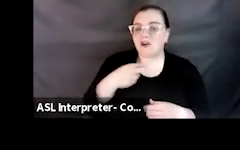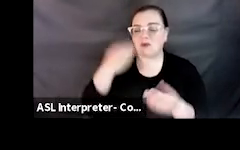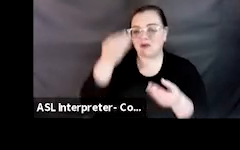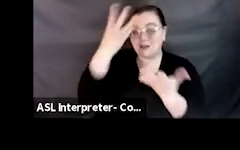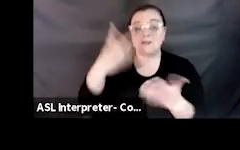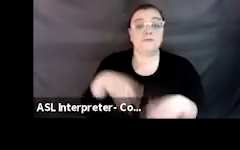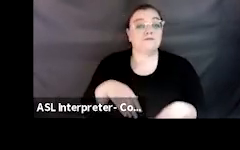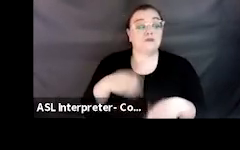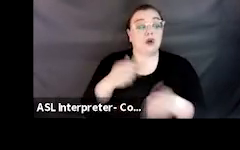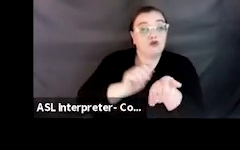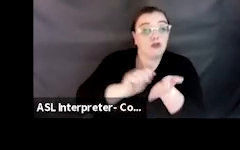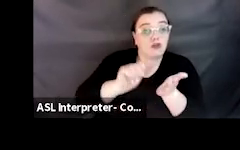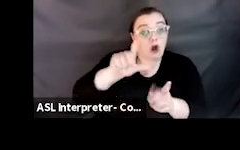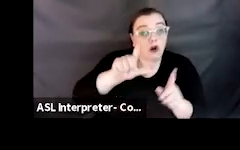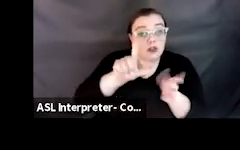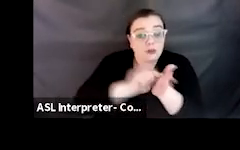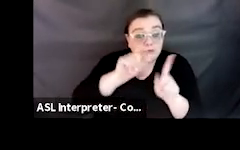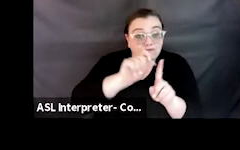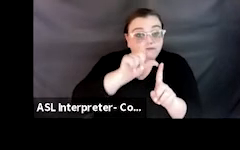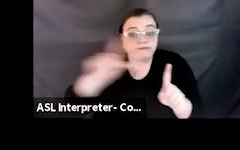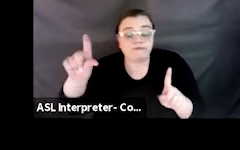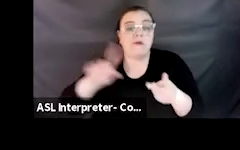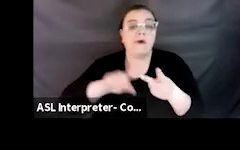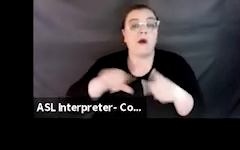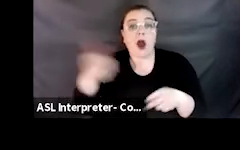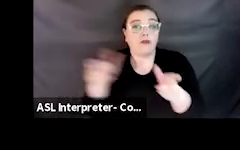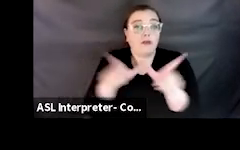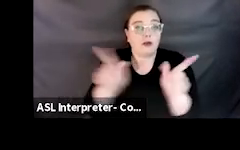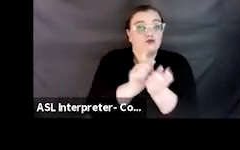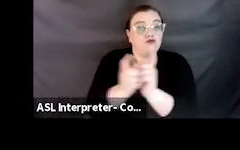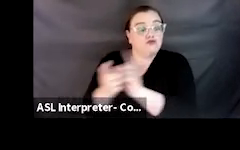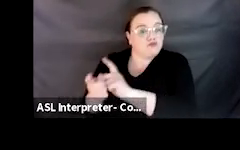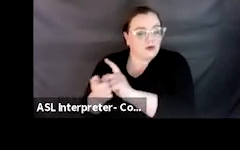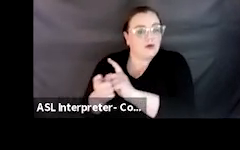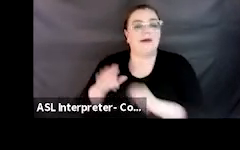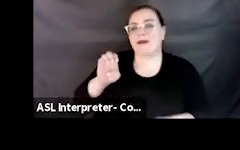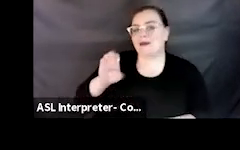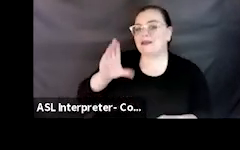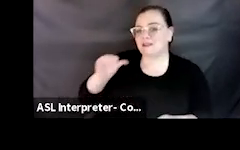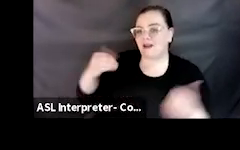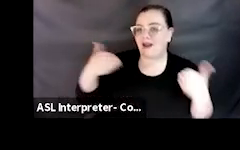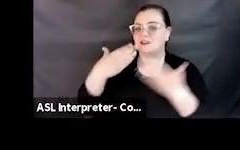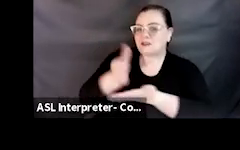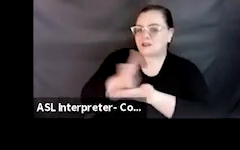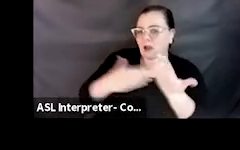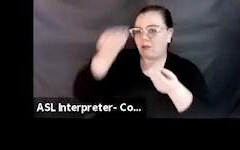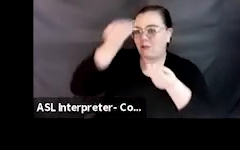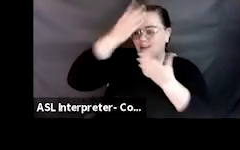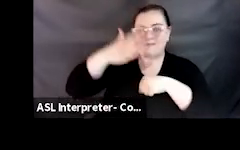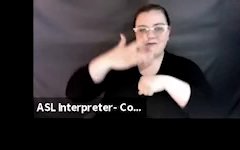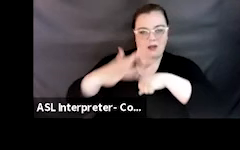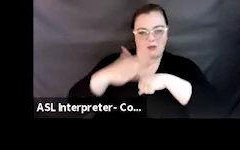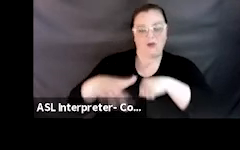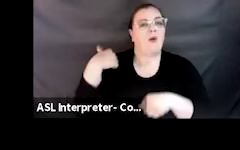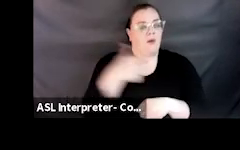Heidi Rosofsky: Provide nonverbal information such as large print and other language materials and ECA has some that were that.